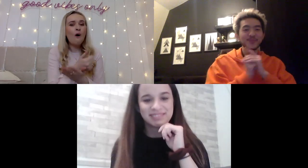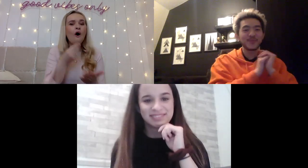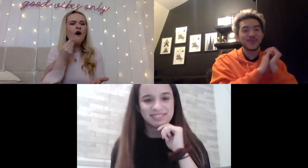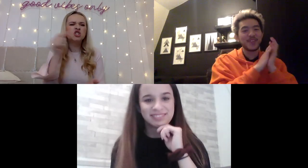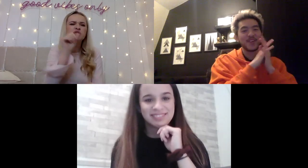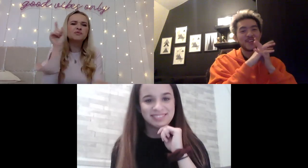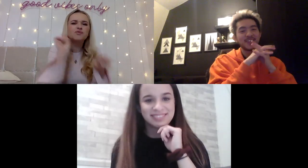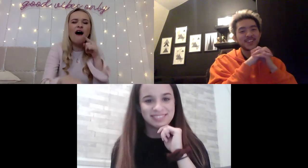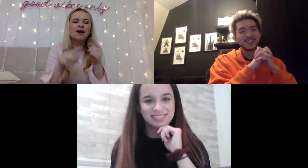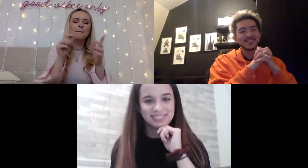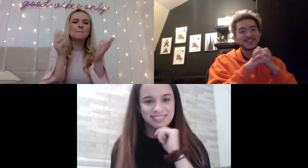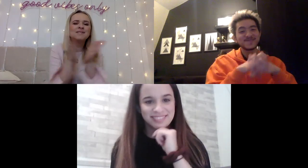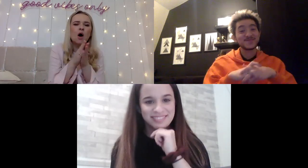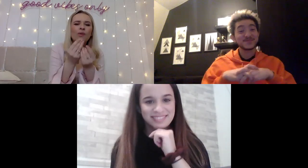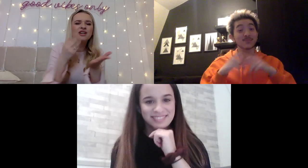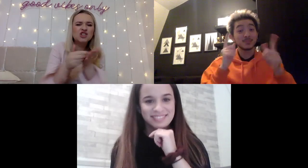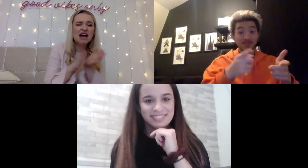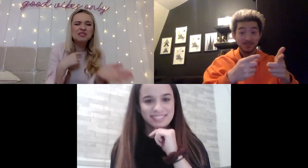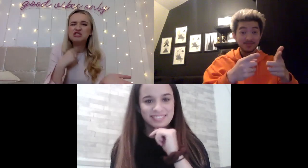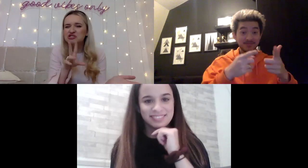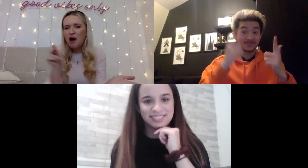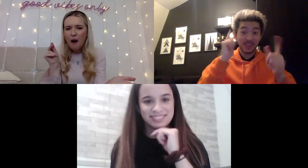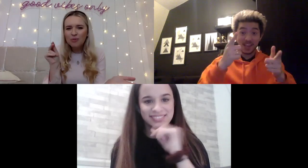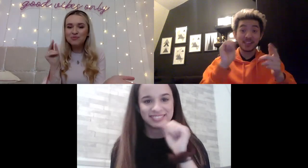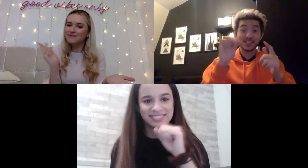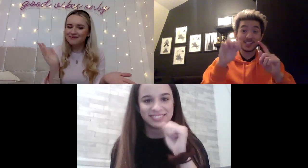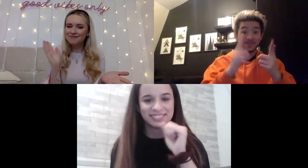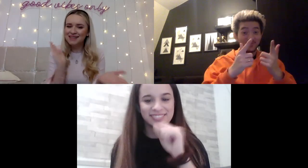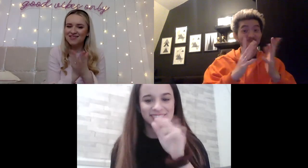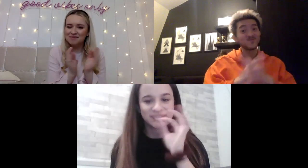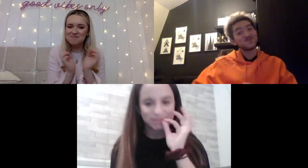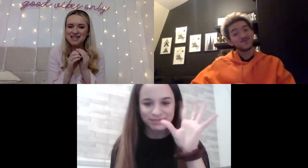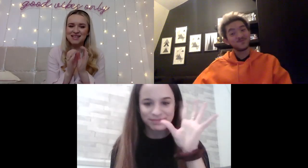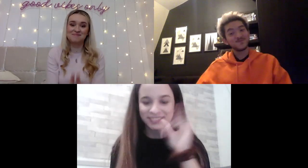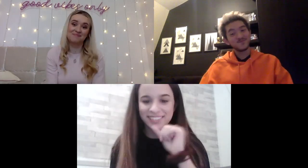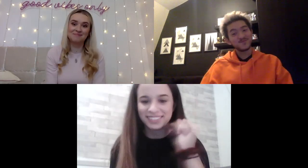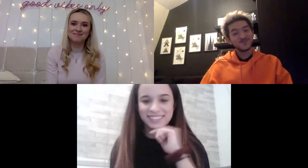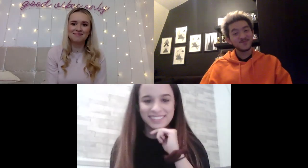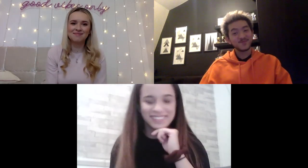Jas: You always said you should try pita with jam! Jem: Yeah, it's so delicious